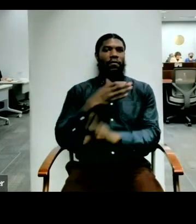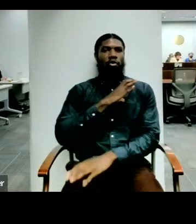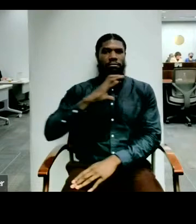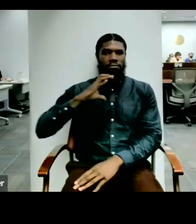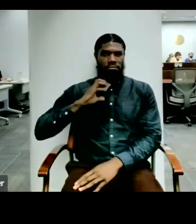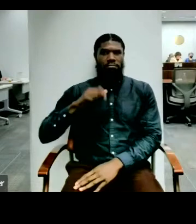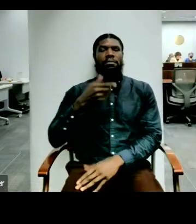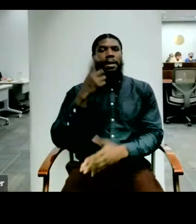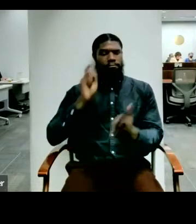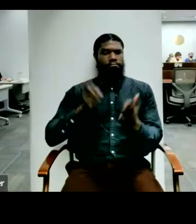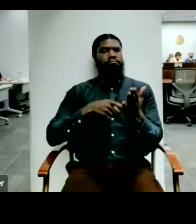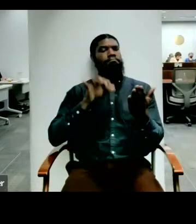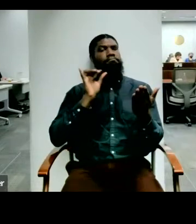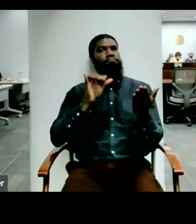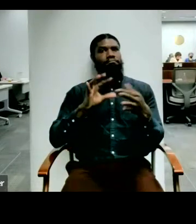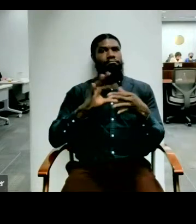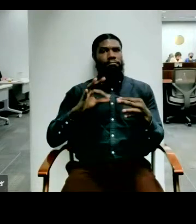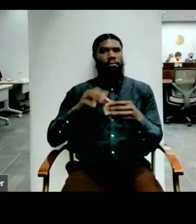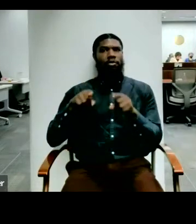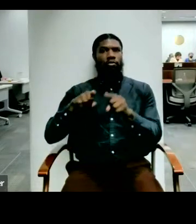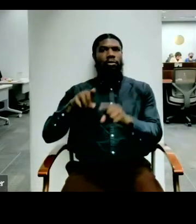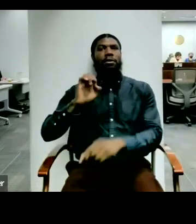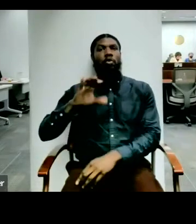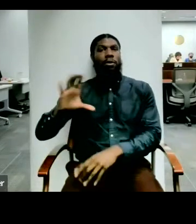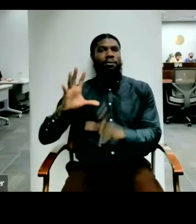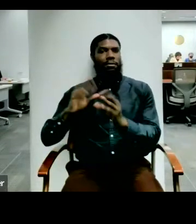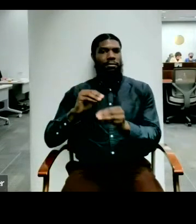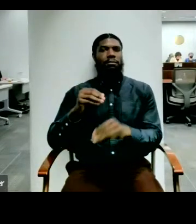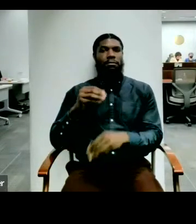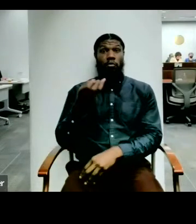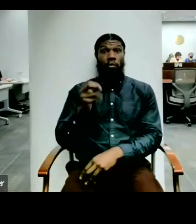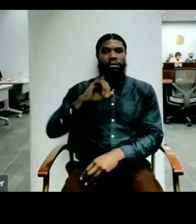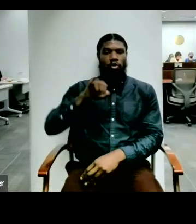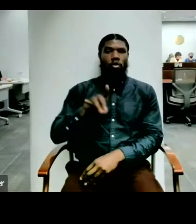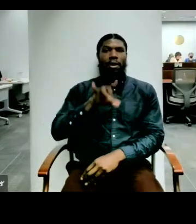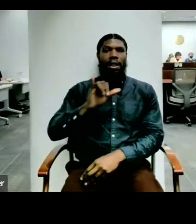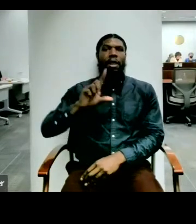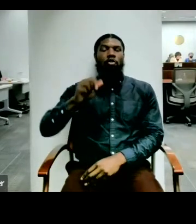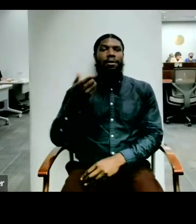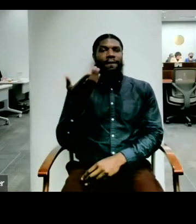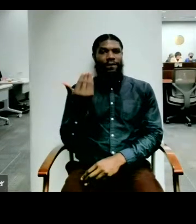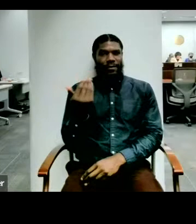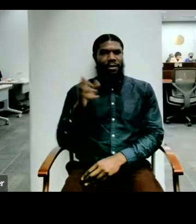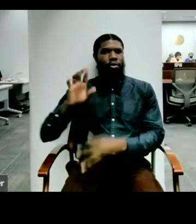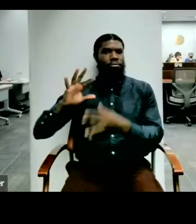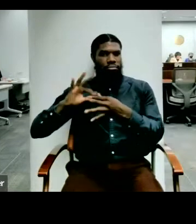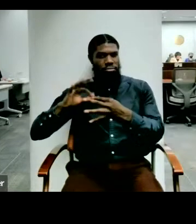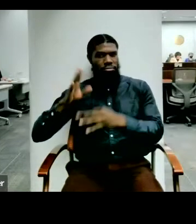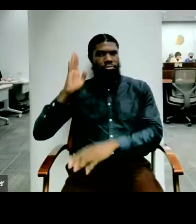was struck by comments at the EEOC meeting in July of 2015 that you made. Um, at that point you said,